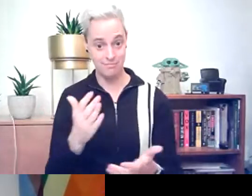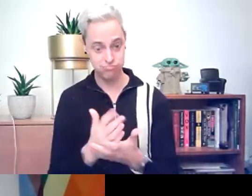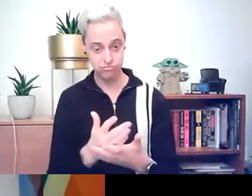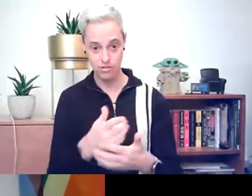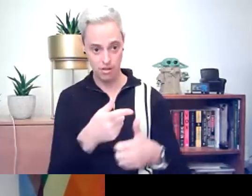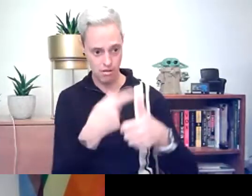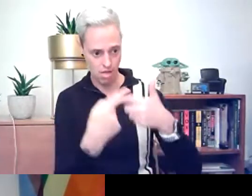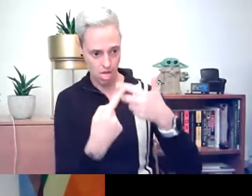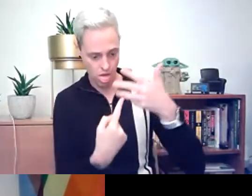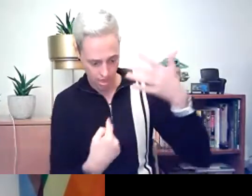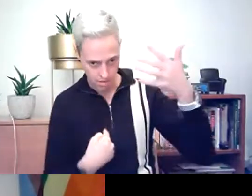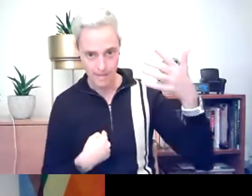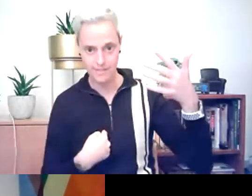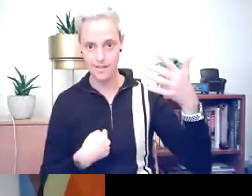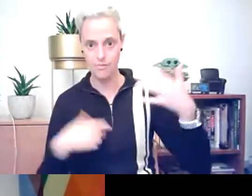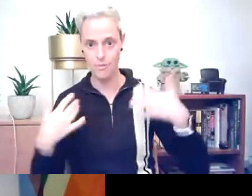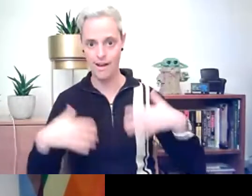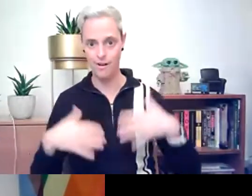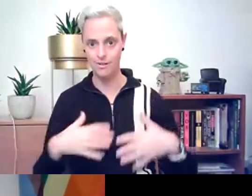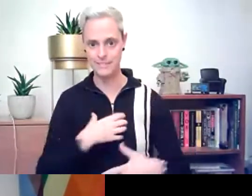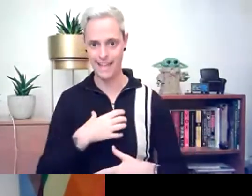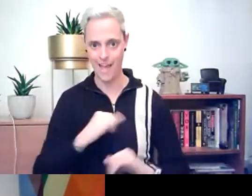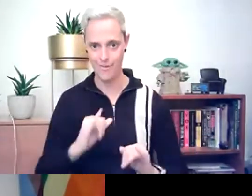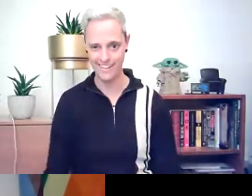in community because it was mainly looking at White masculinity, not exclusively but